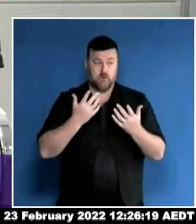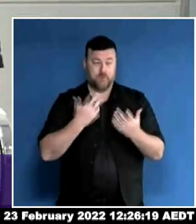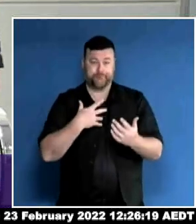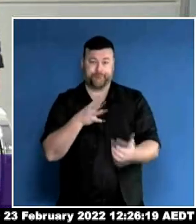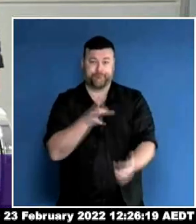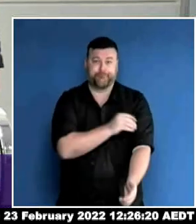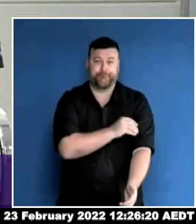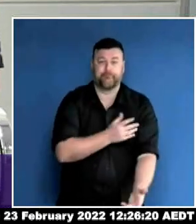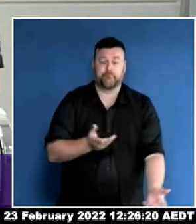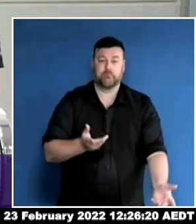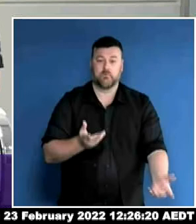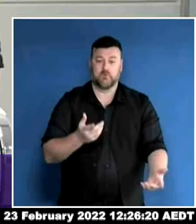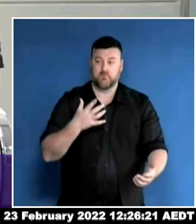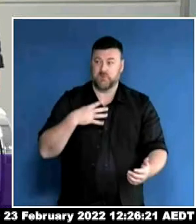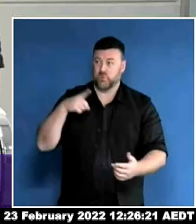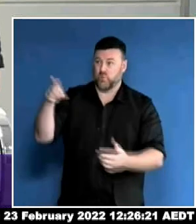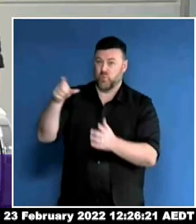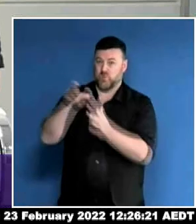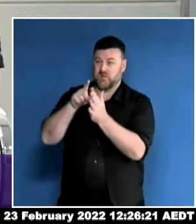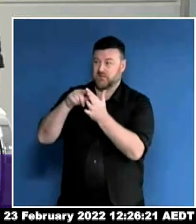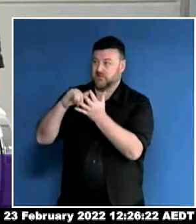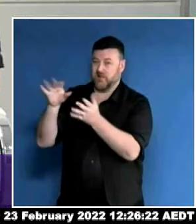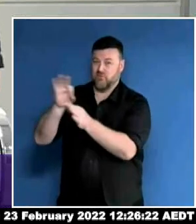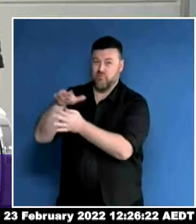They get very angry as well which we hear a lot of in our consults.